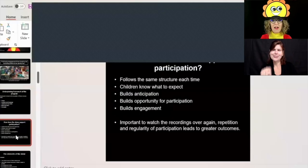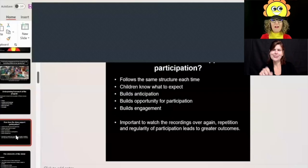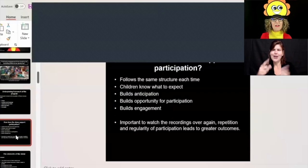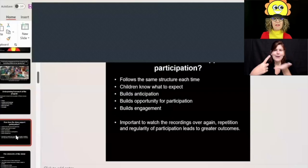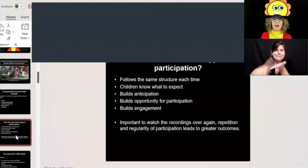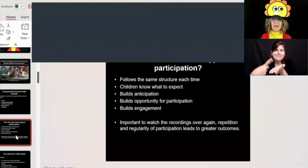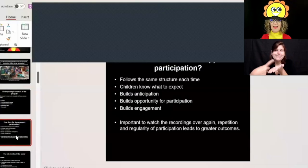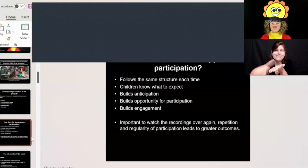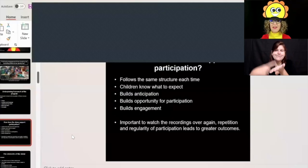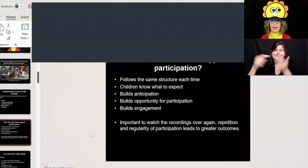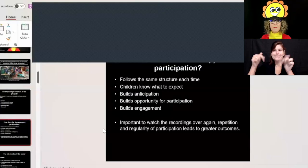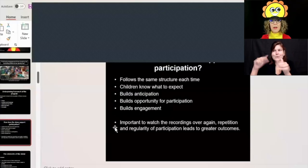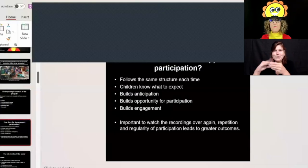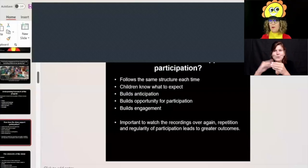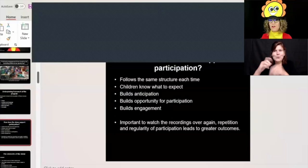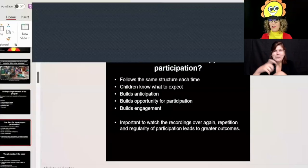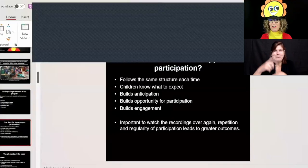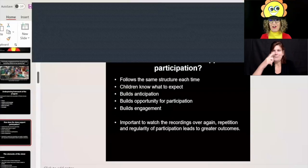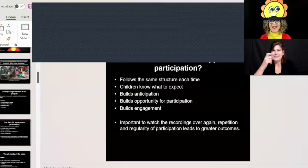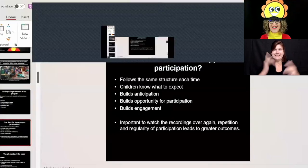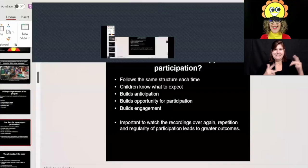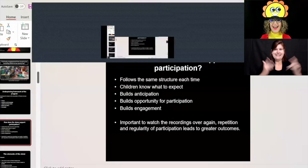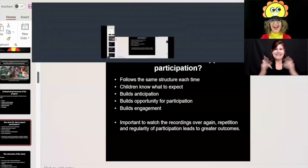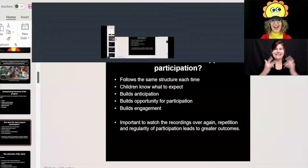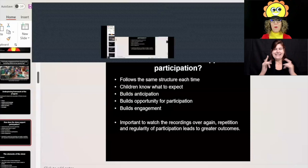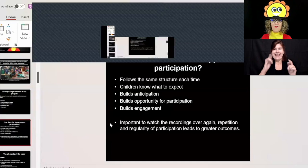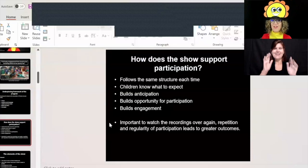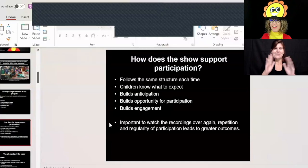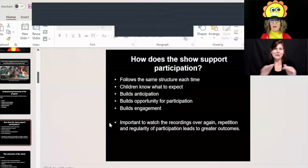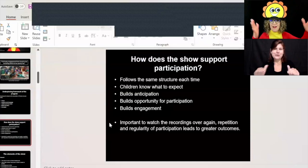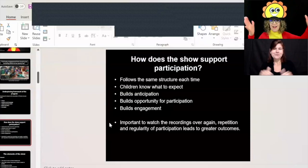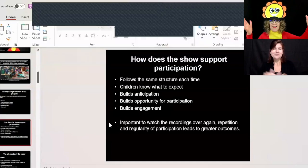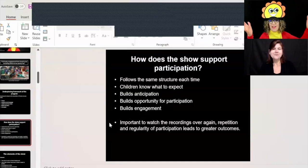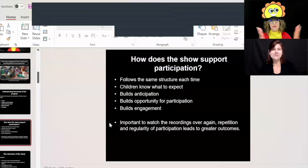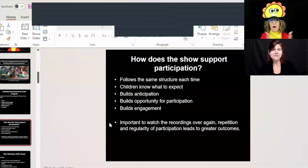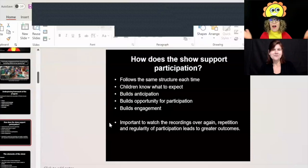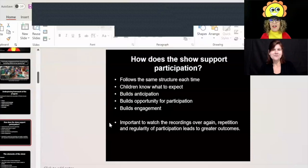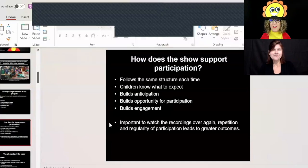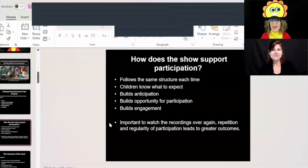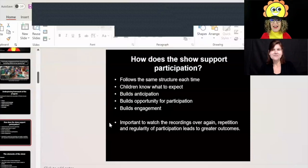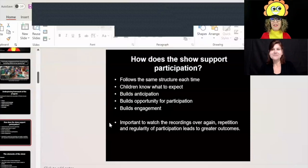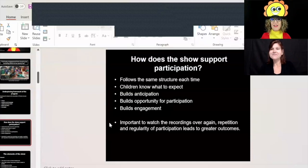because it's so exciting for children who often, you know, that don't have anything else